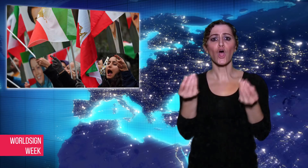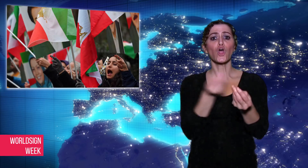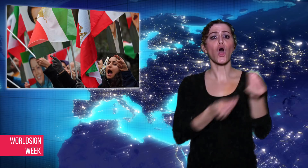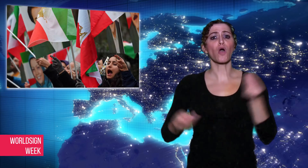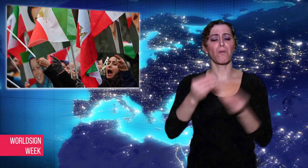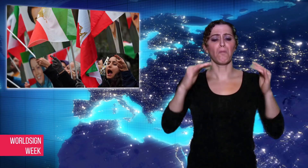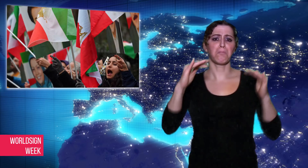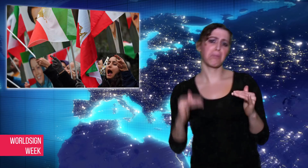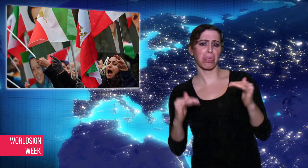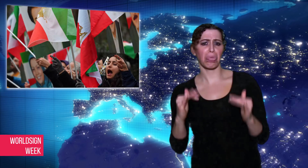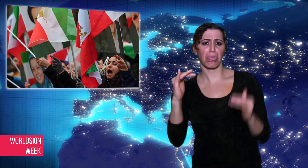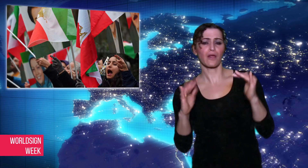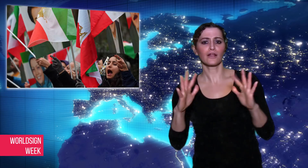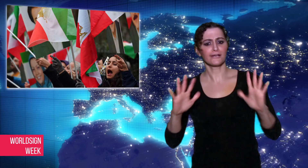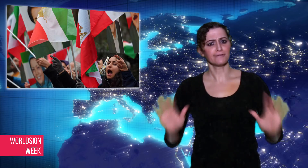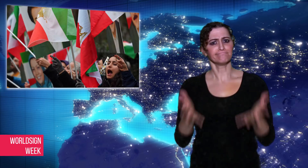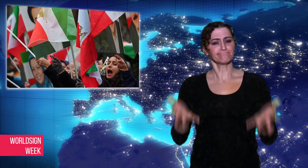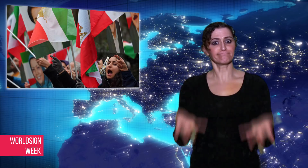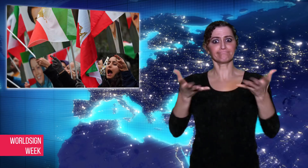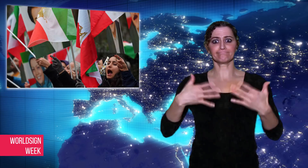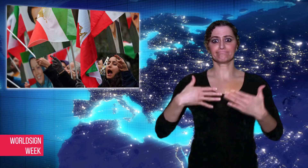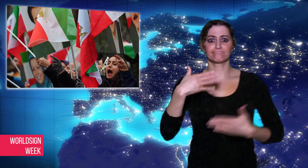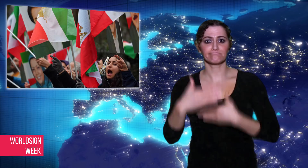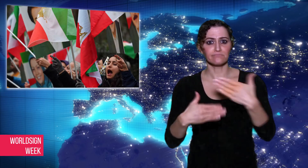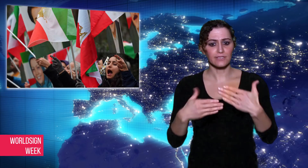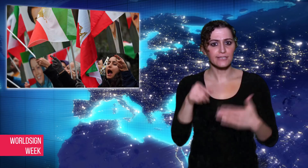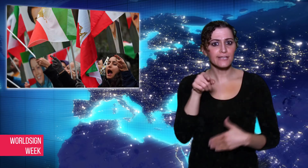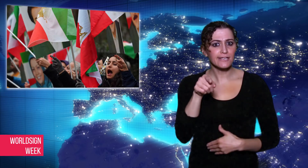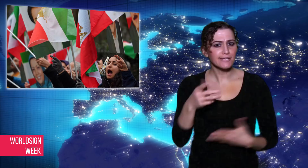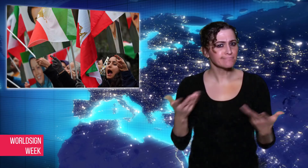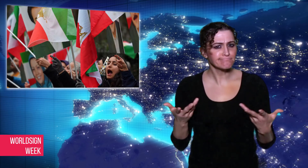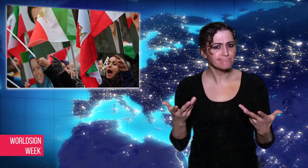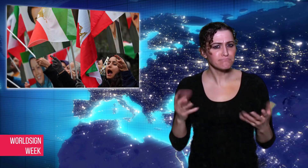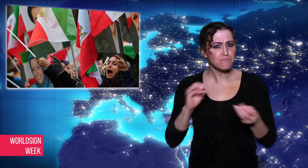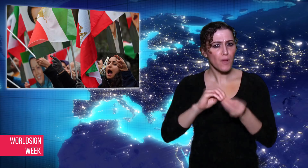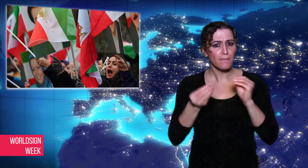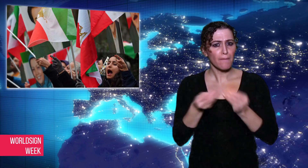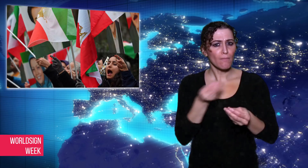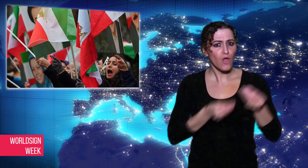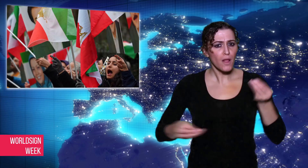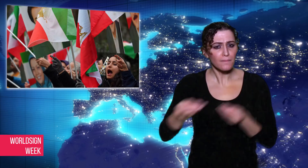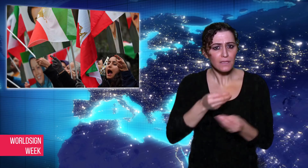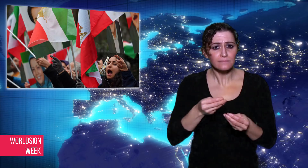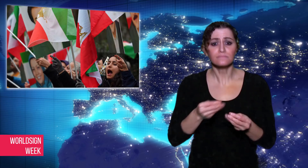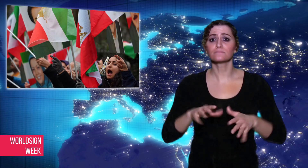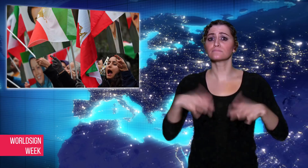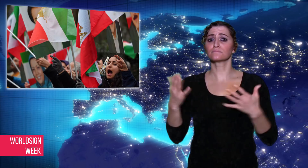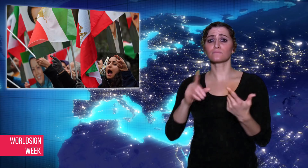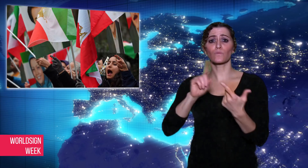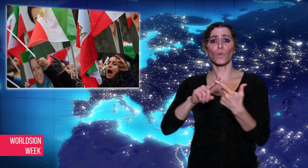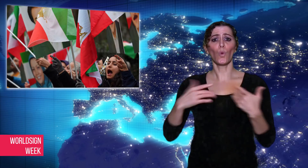economy. Youth unemployment is